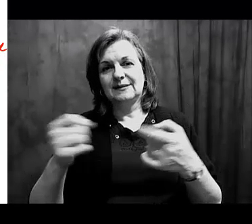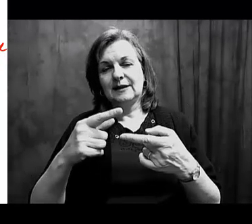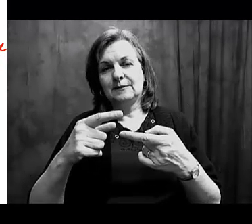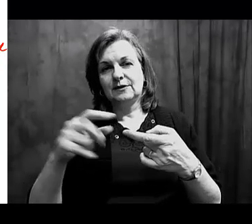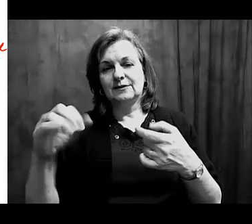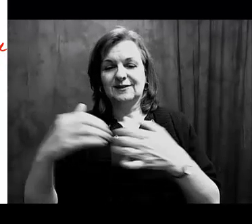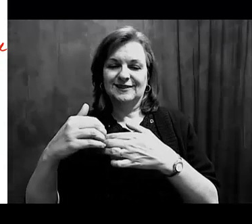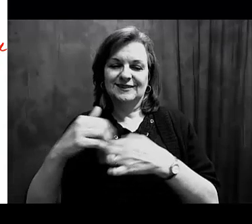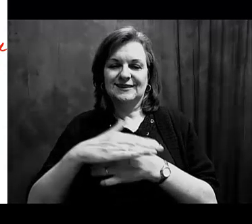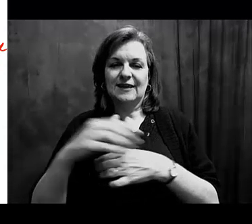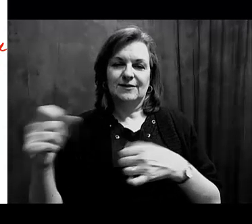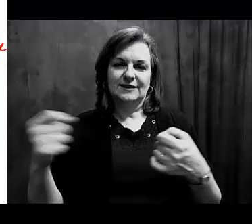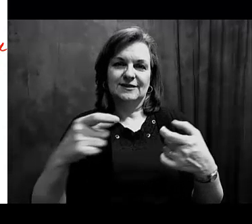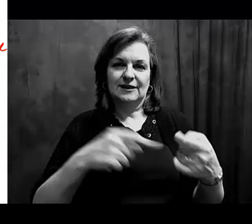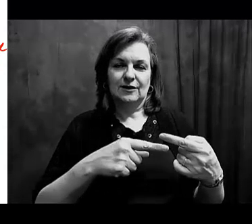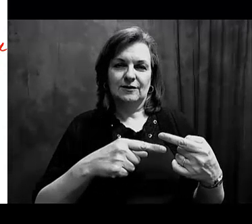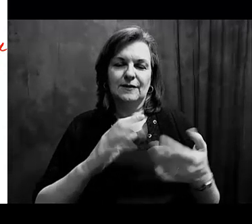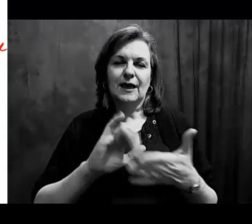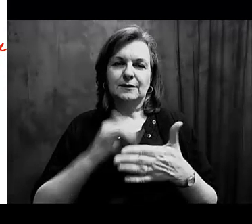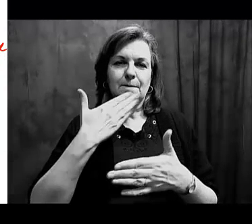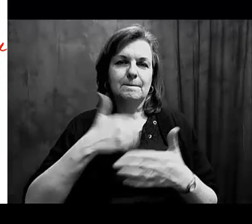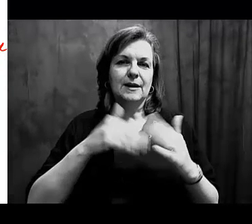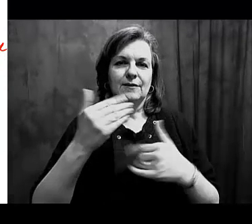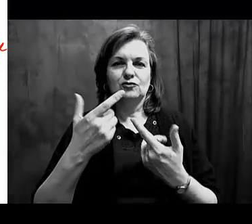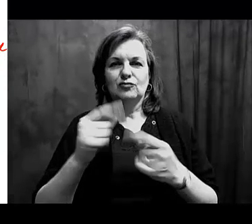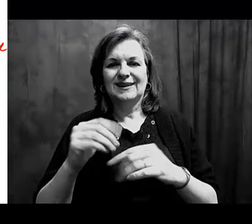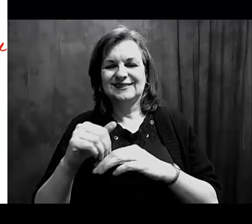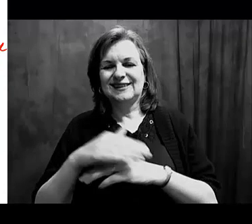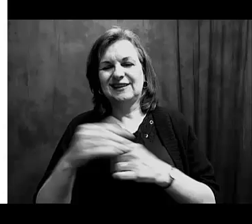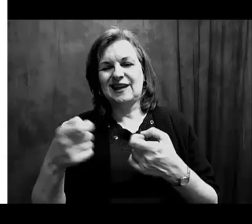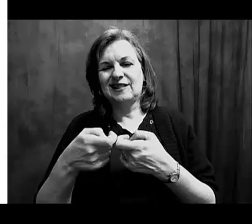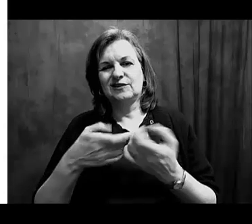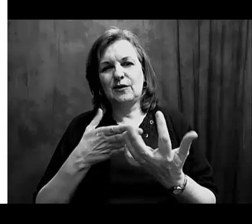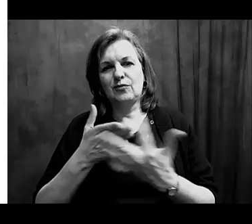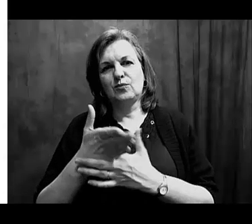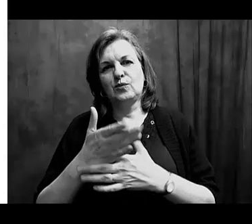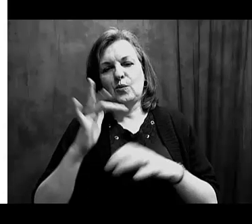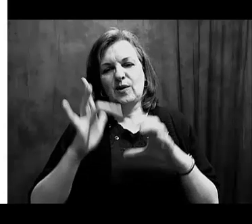than trying to send electricity across an open gap